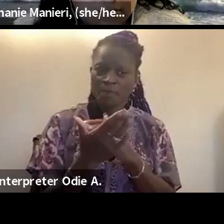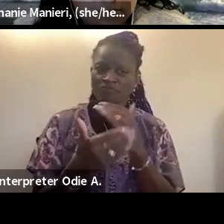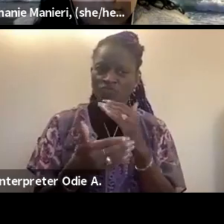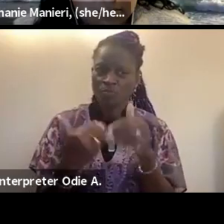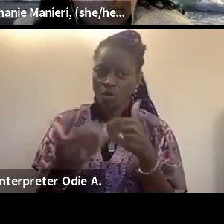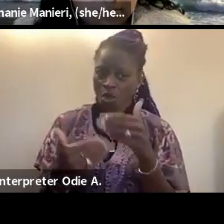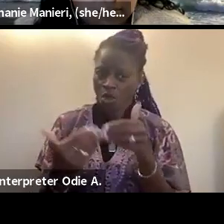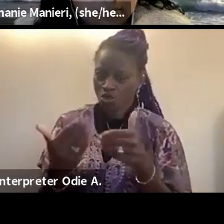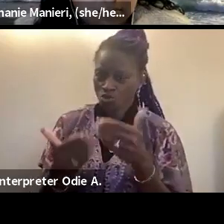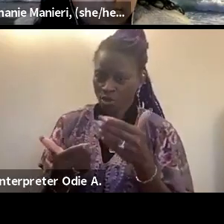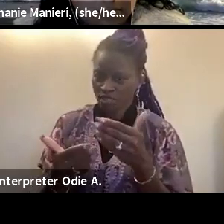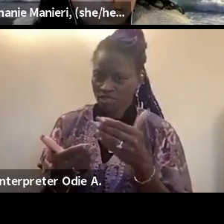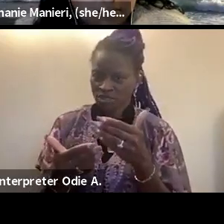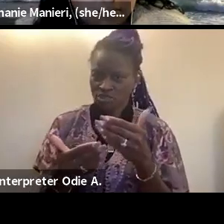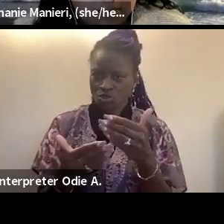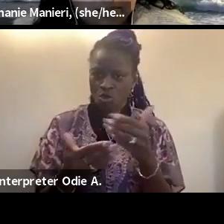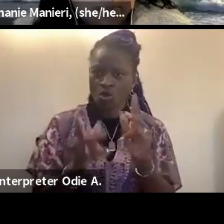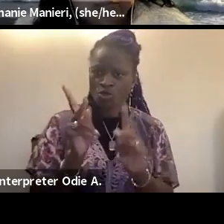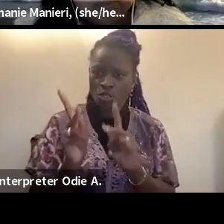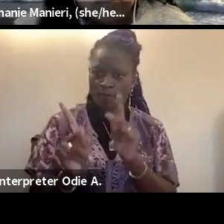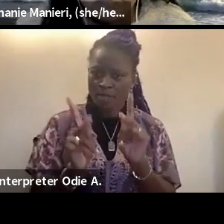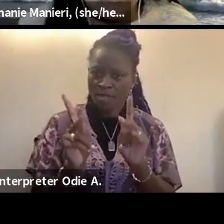that have their vaccination rates now up in the 90s.